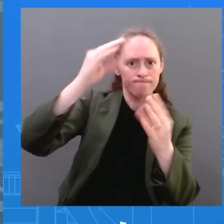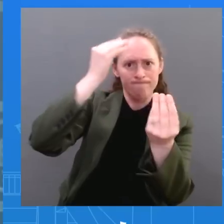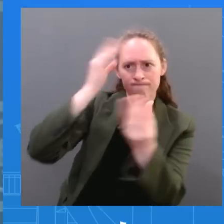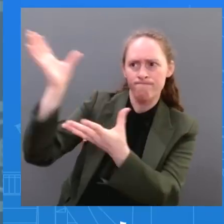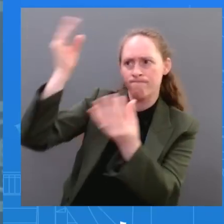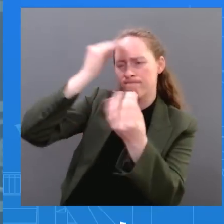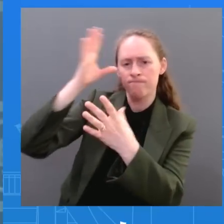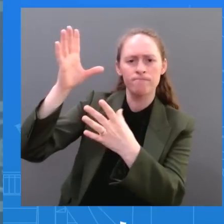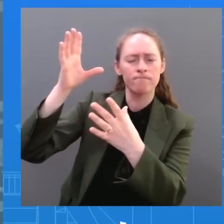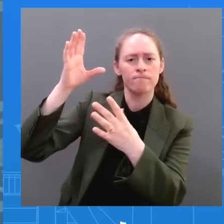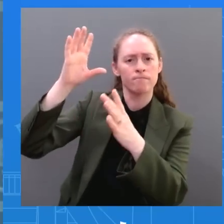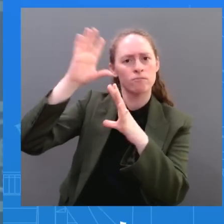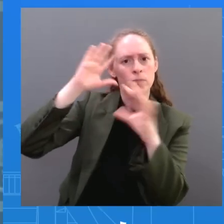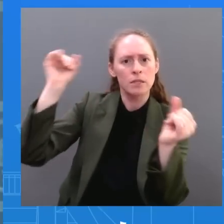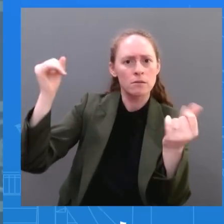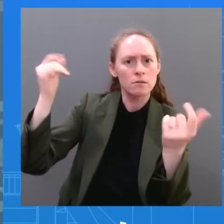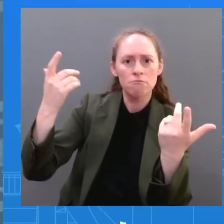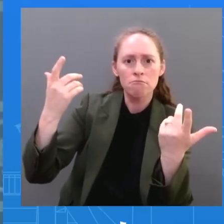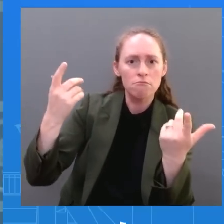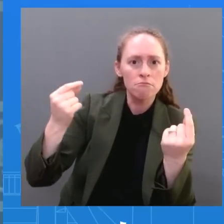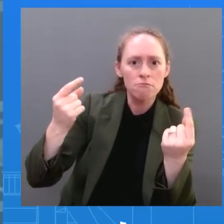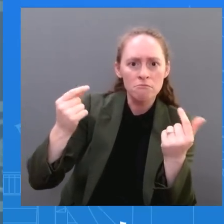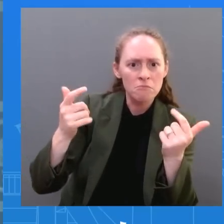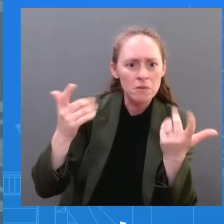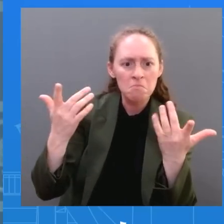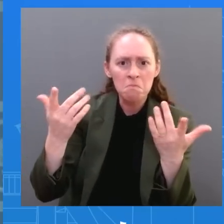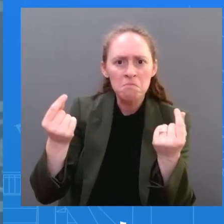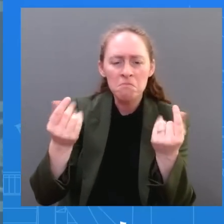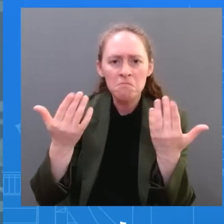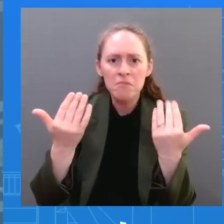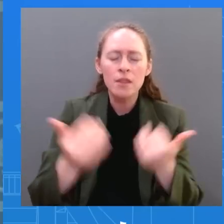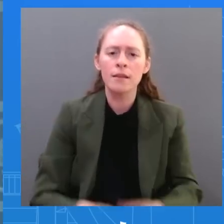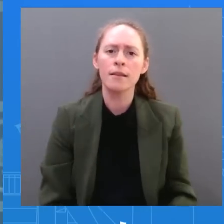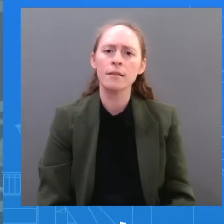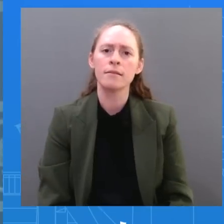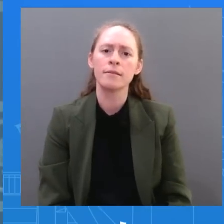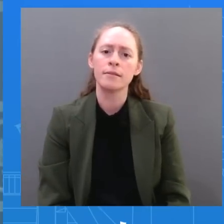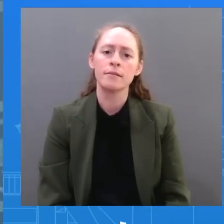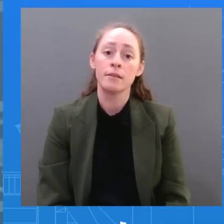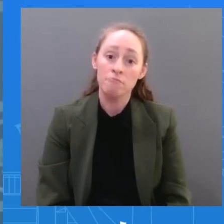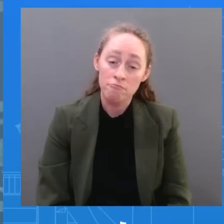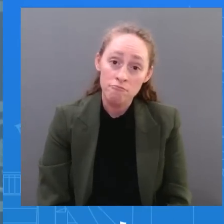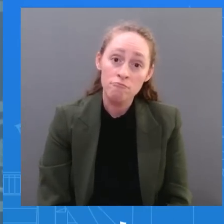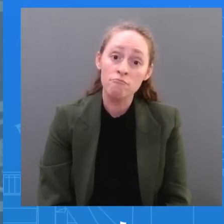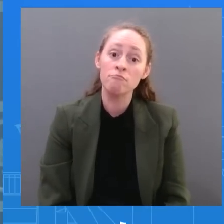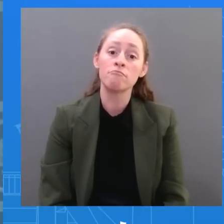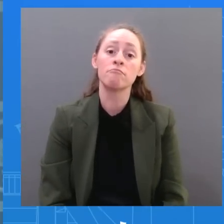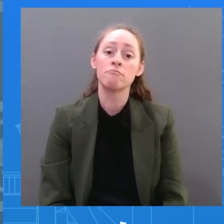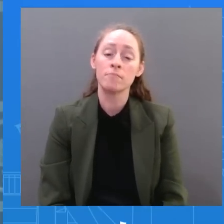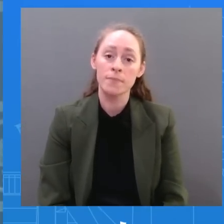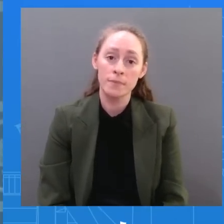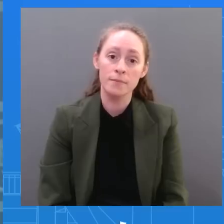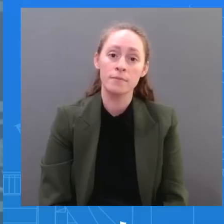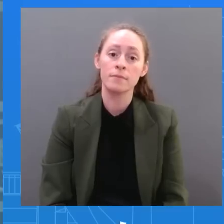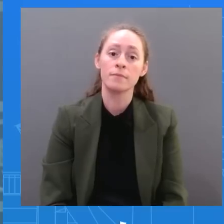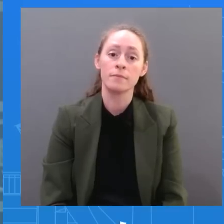that meeting went very well. We even heard from some of the CEOs who came out of that meeting as well. We did a readout. We are look- --